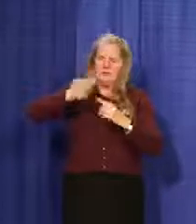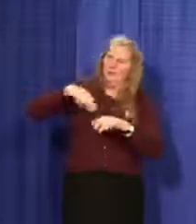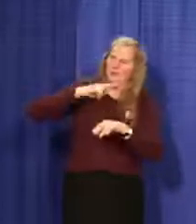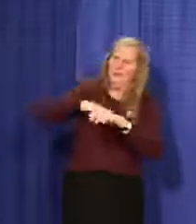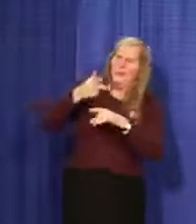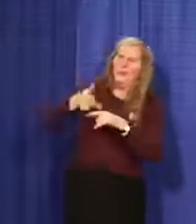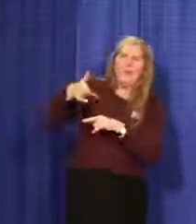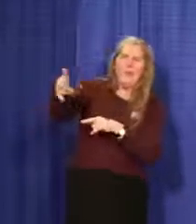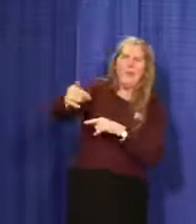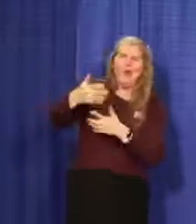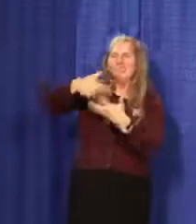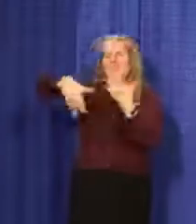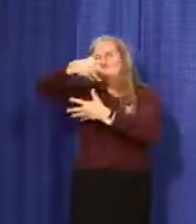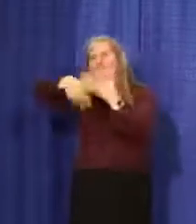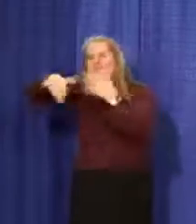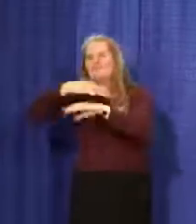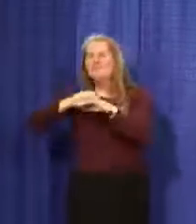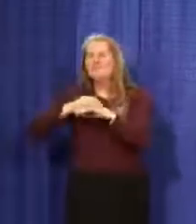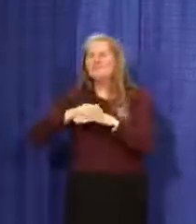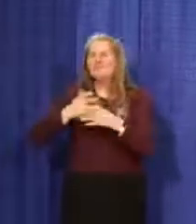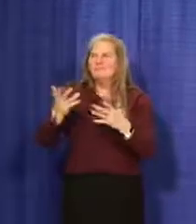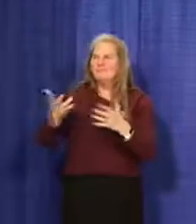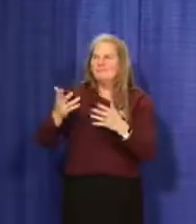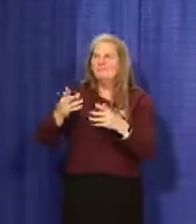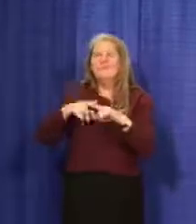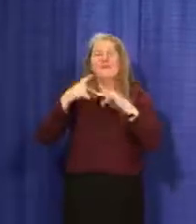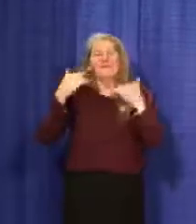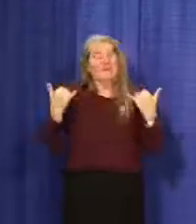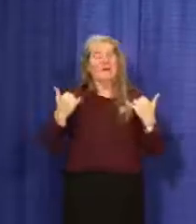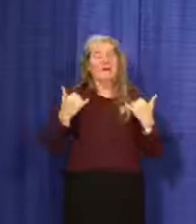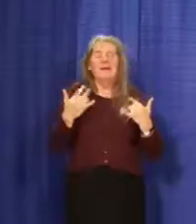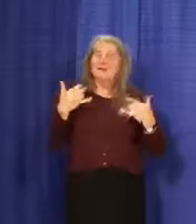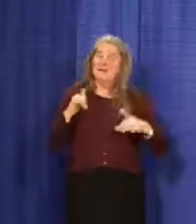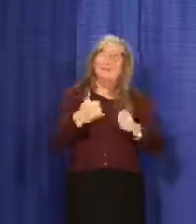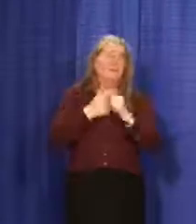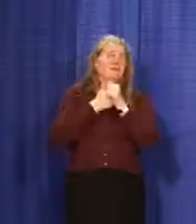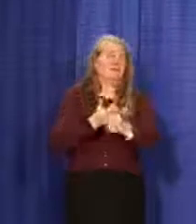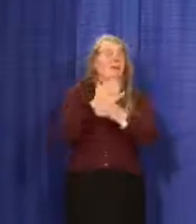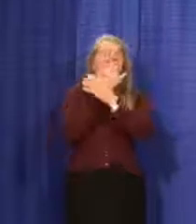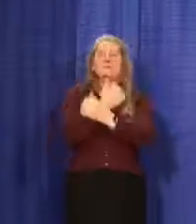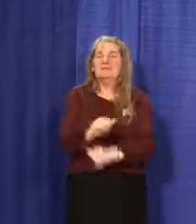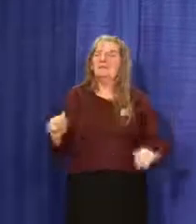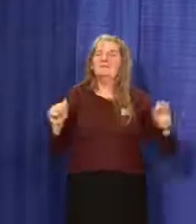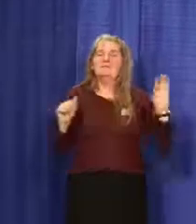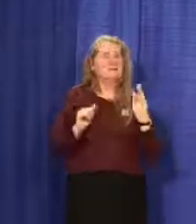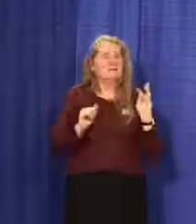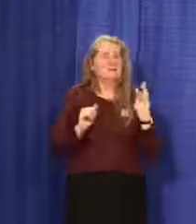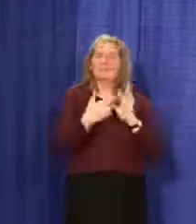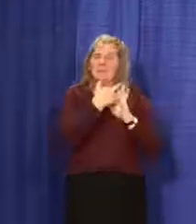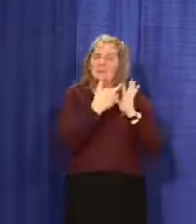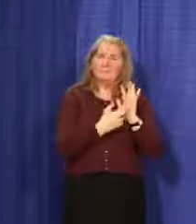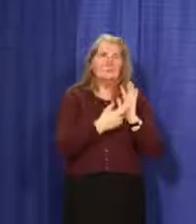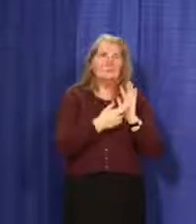can get back to that old way of being together. For now, it is the Safe Six. In our dreams, in our everyday